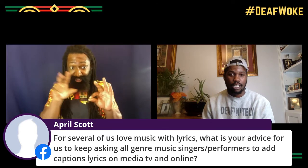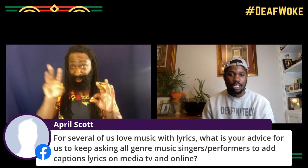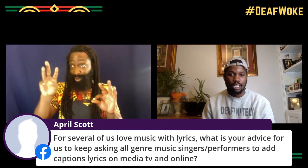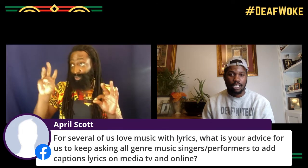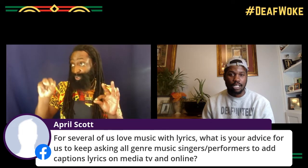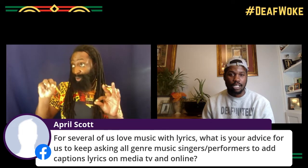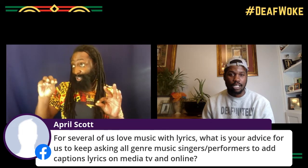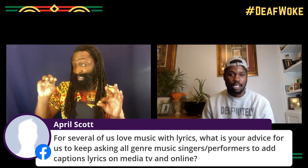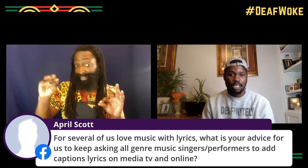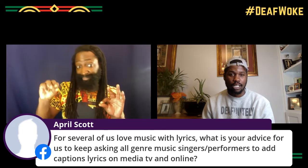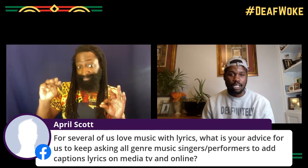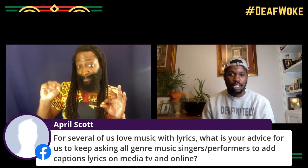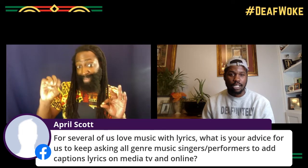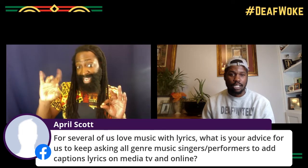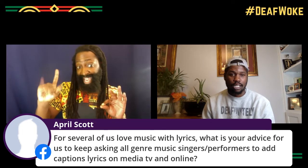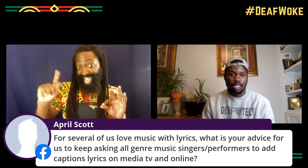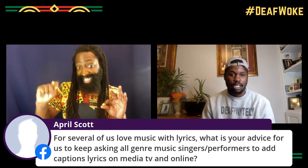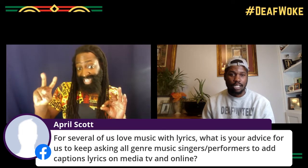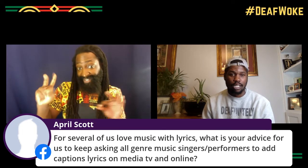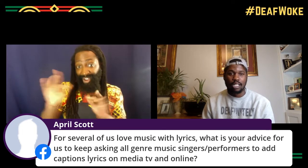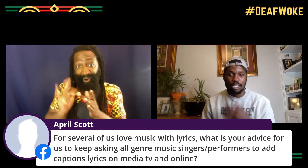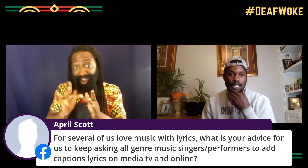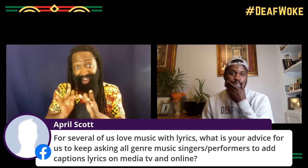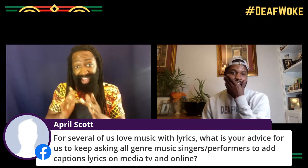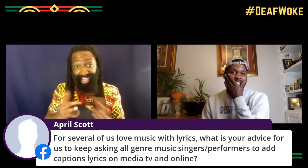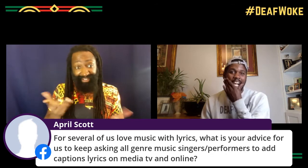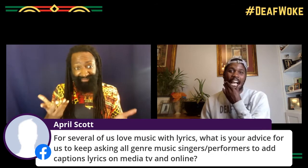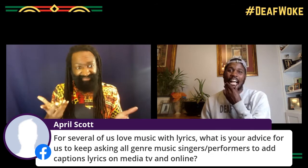lyrics on media and TV and online.